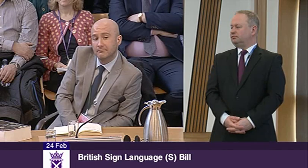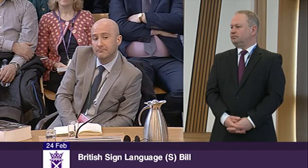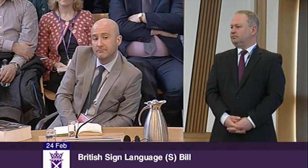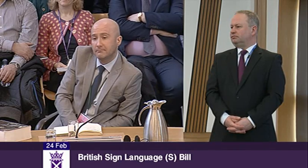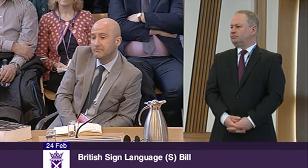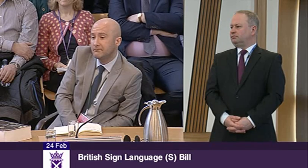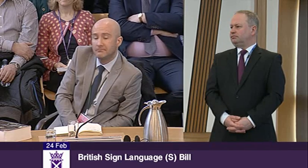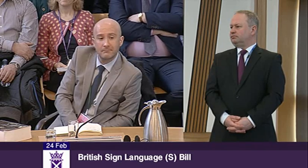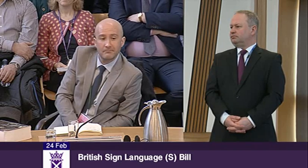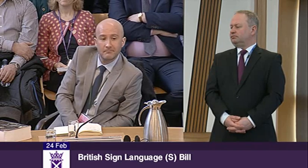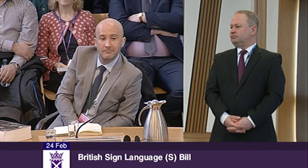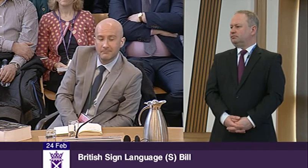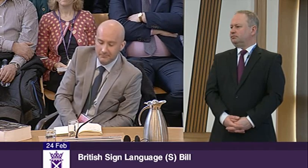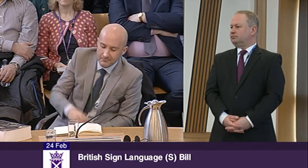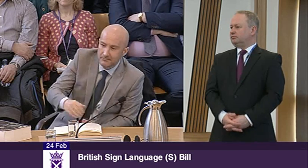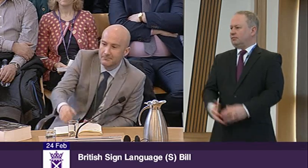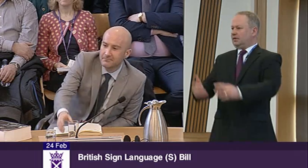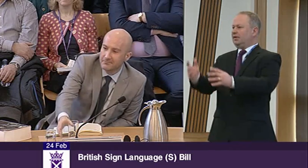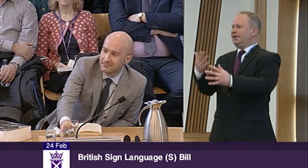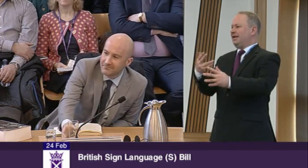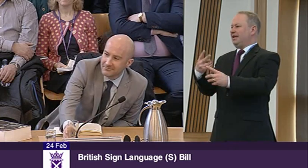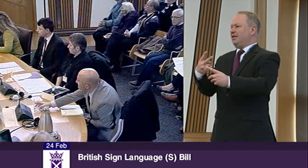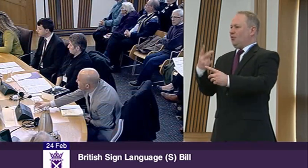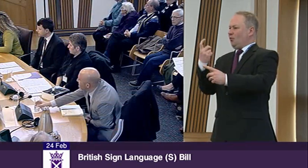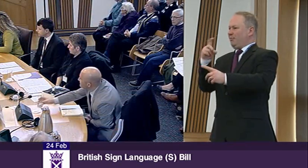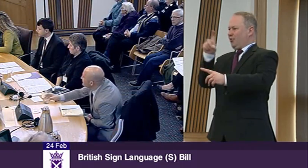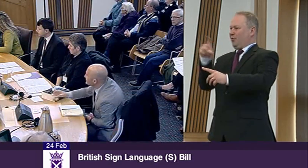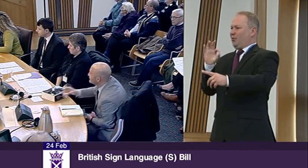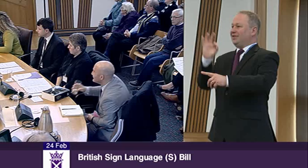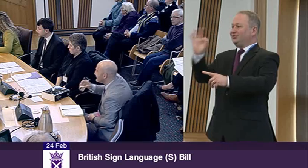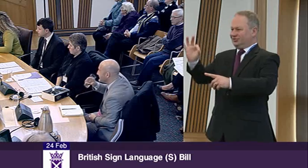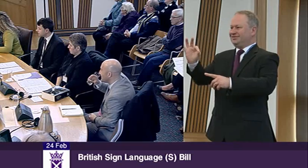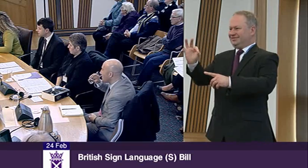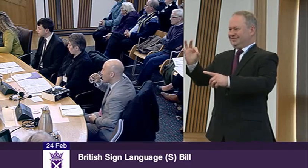examples of good practice. The Convener: I see that Avril Hepner would like to speak, but I have a question that